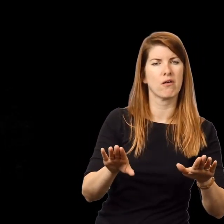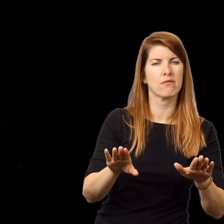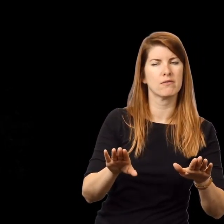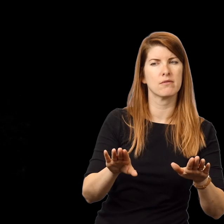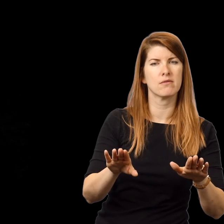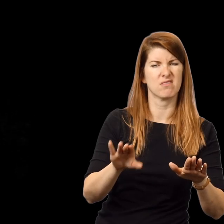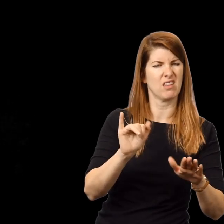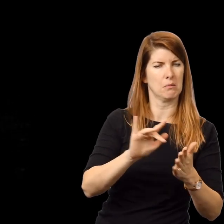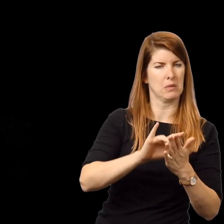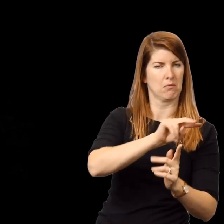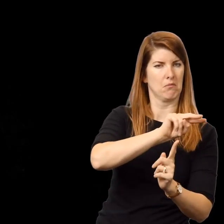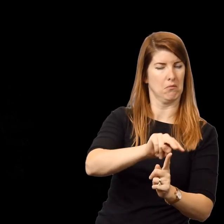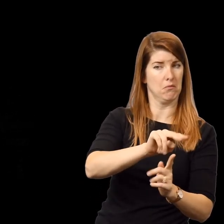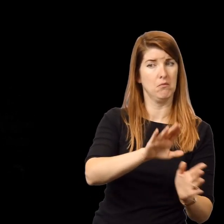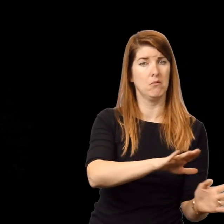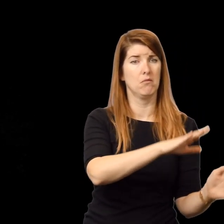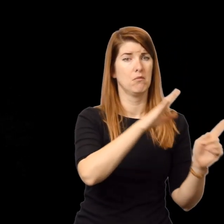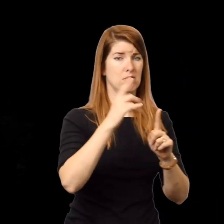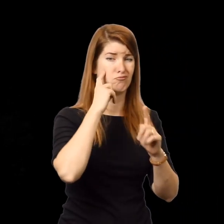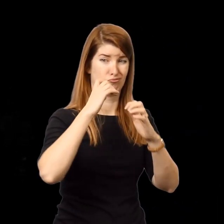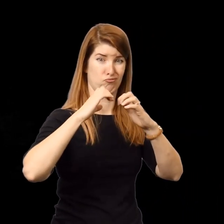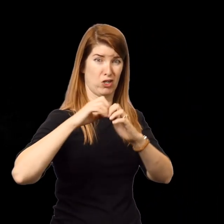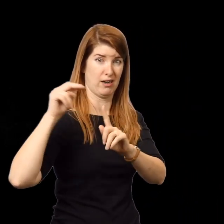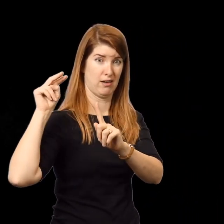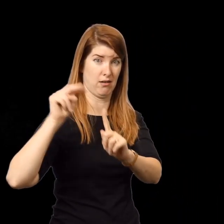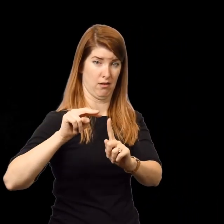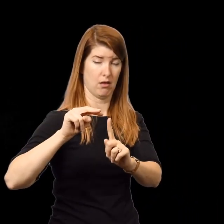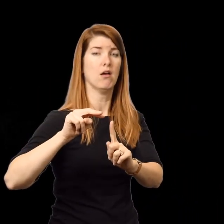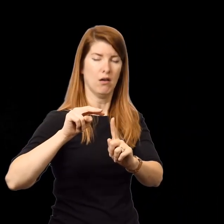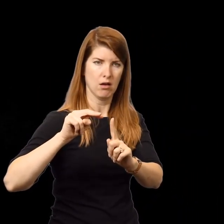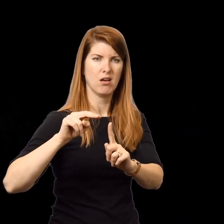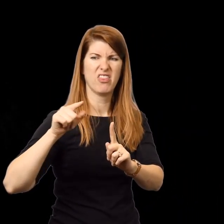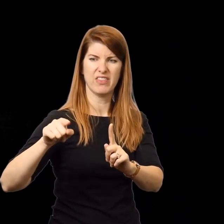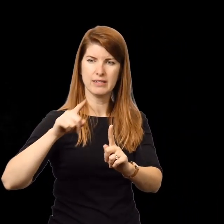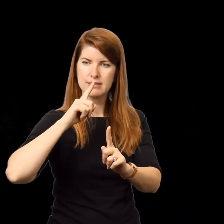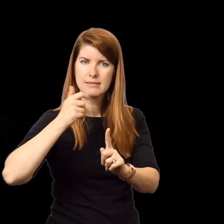From a brain perspective, this is adaptive.